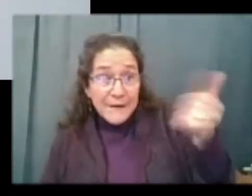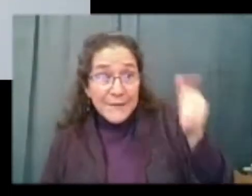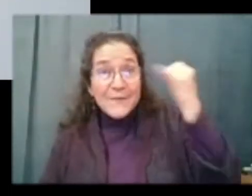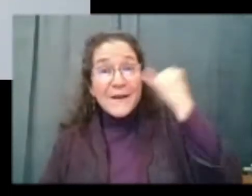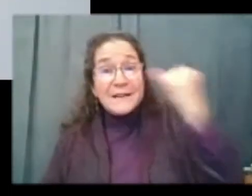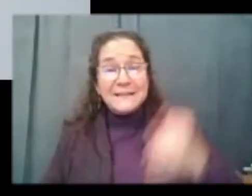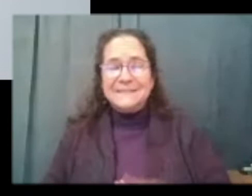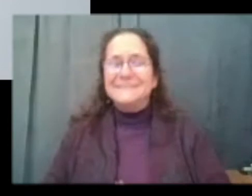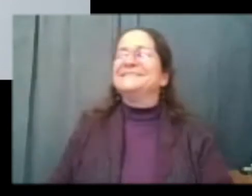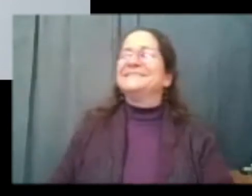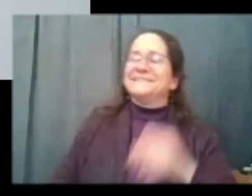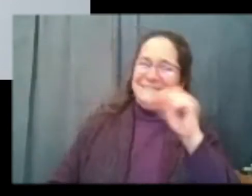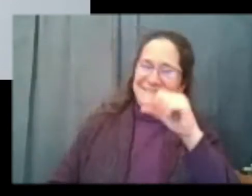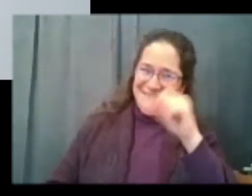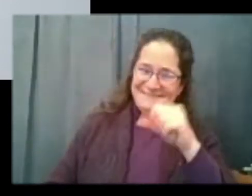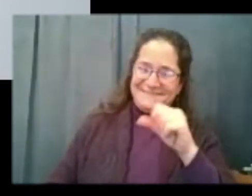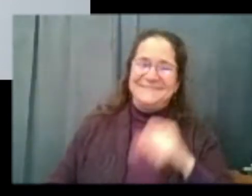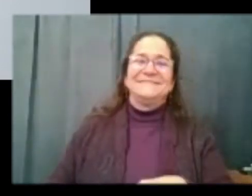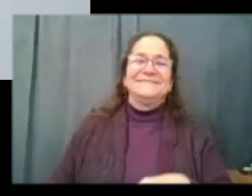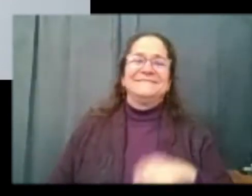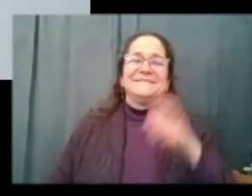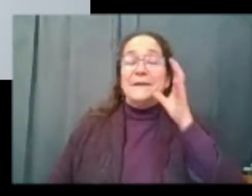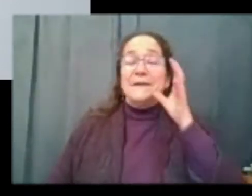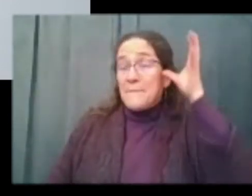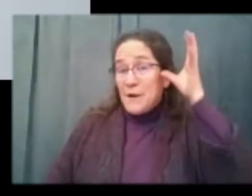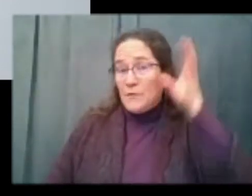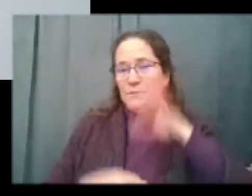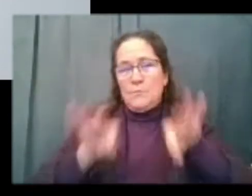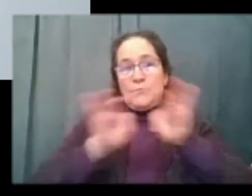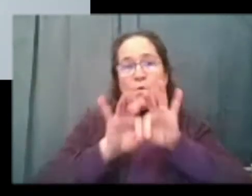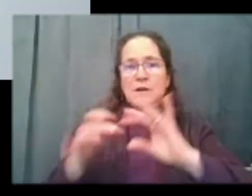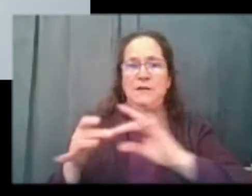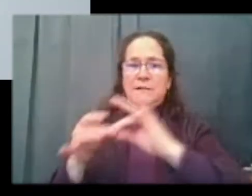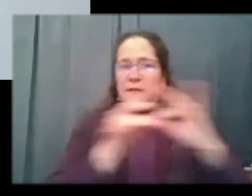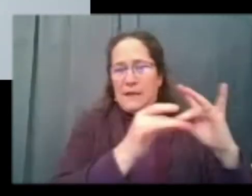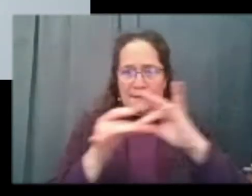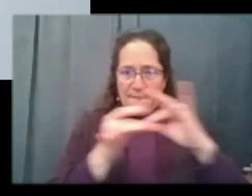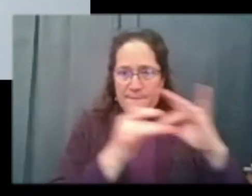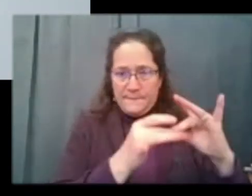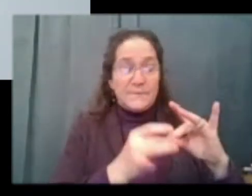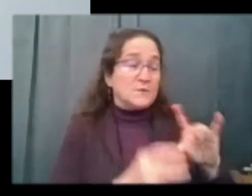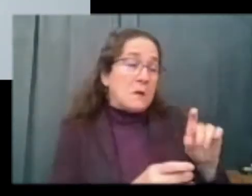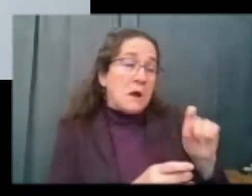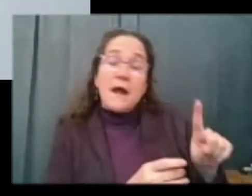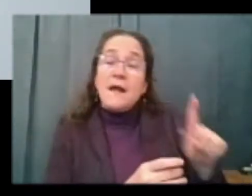The parents can be a critical link. You kind of want to connect with them and see what their technology skills are like as well.